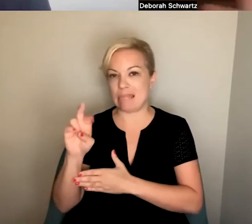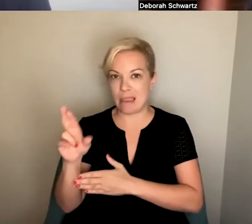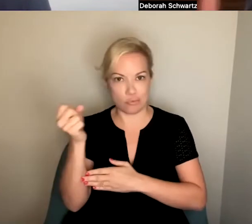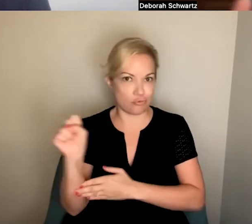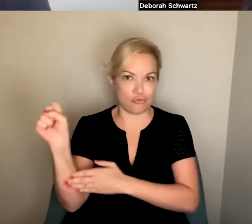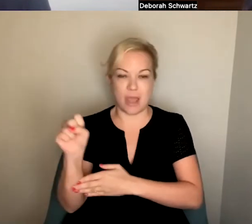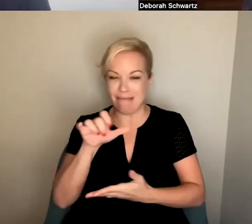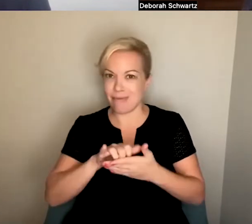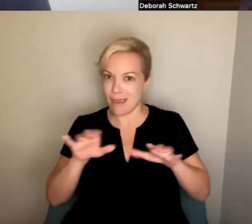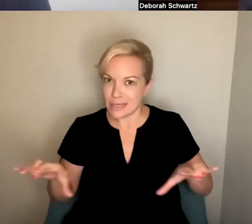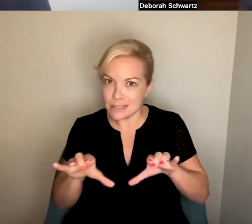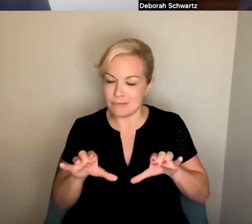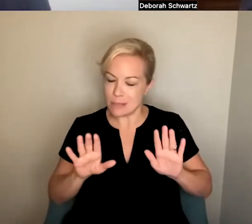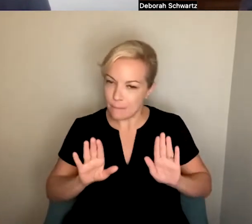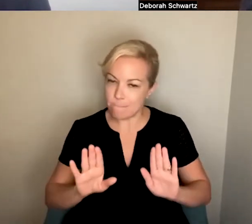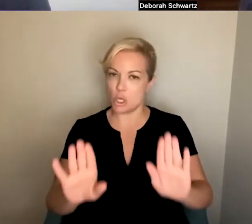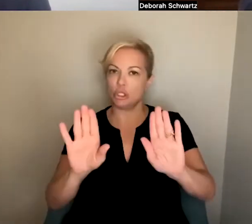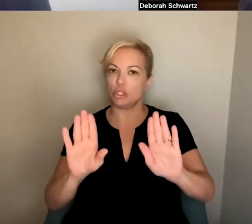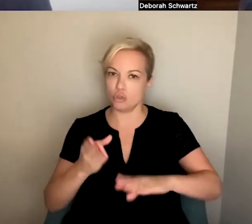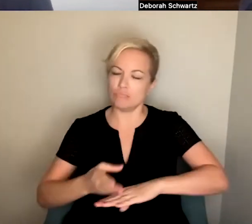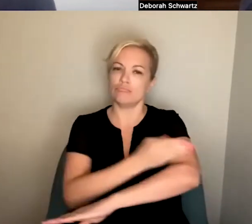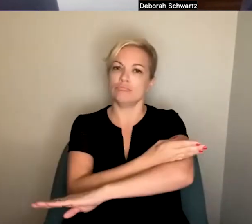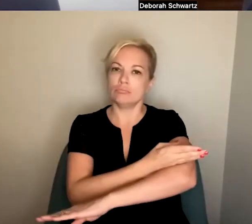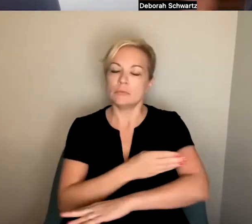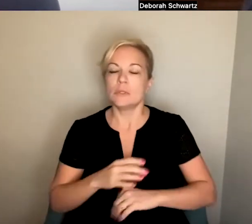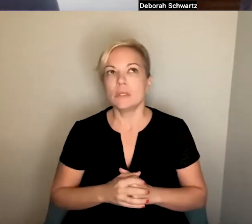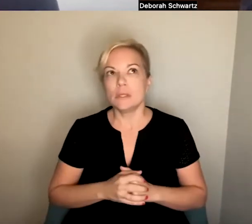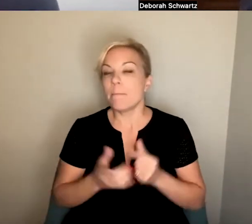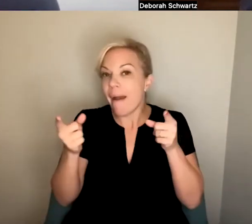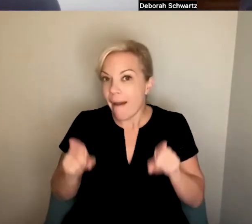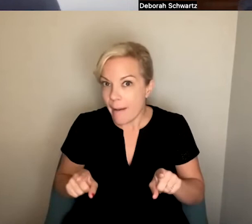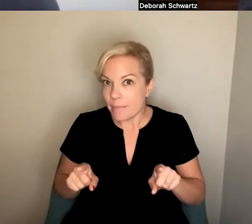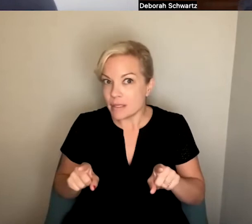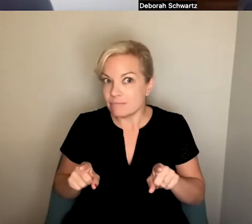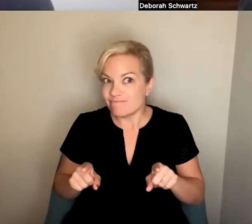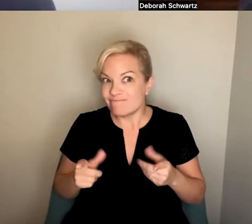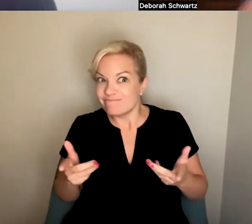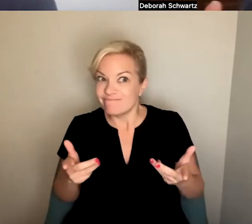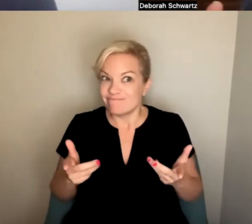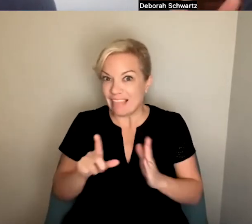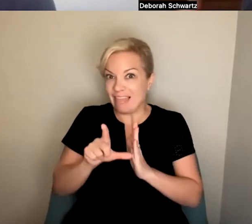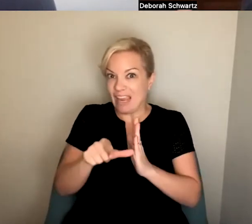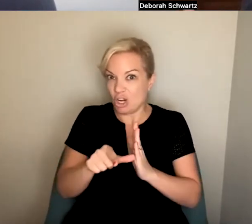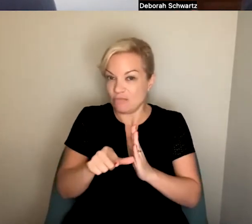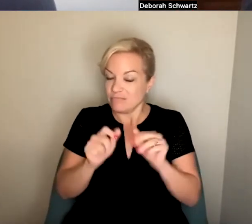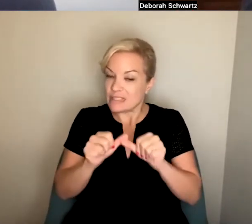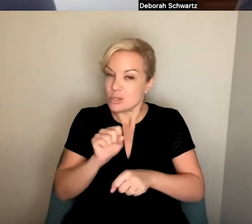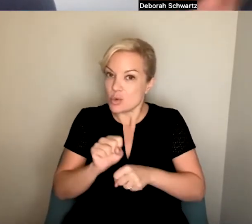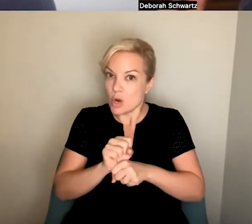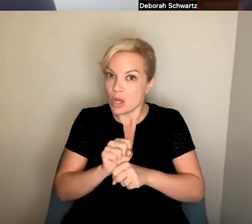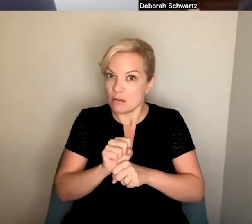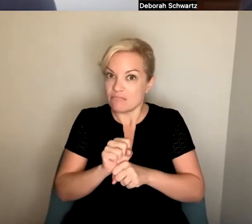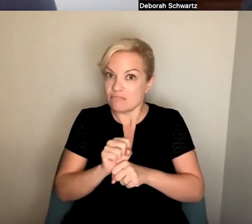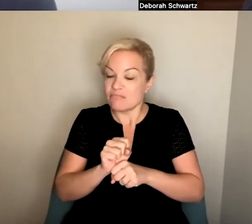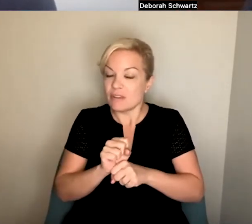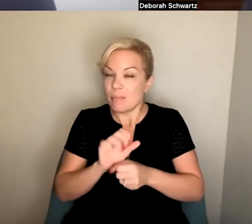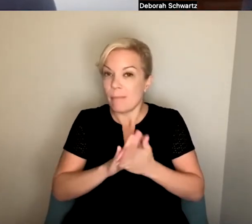the and the push, but they were kind of ignored, they were really really good people and they were,